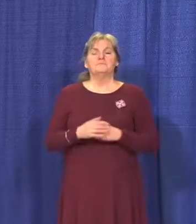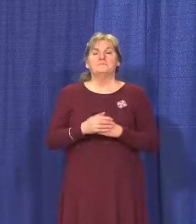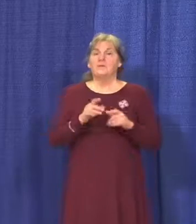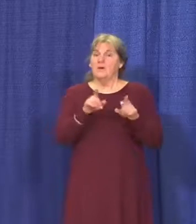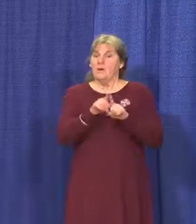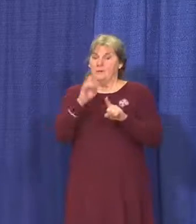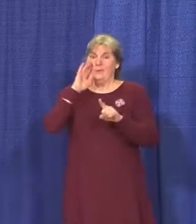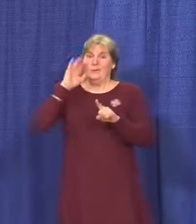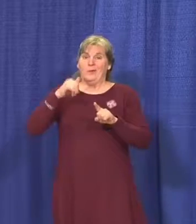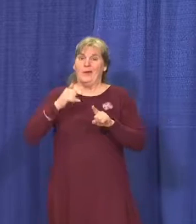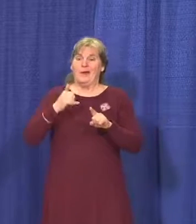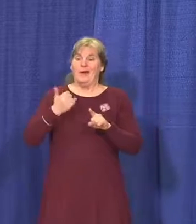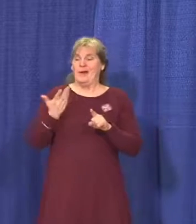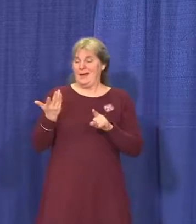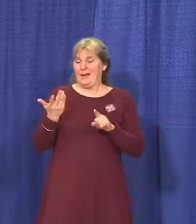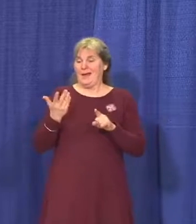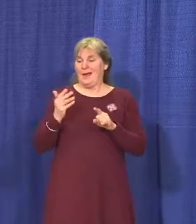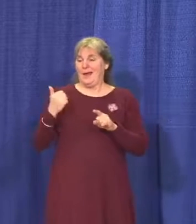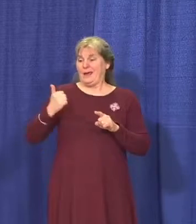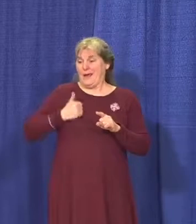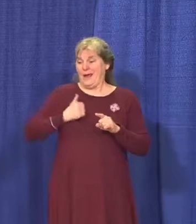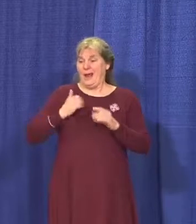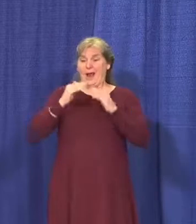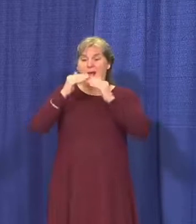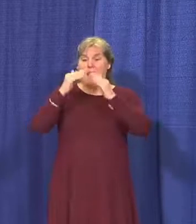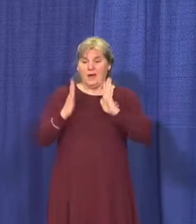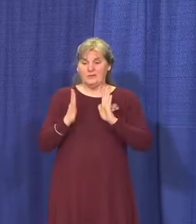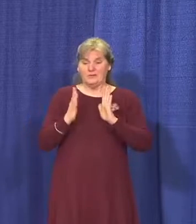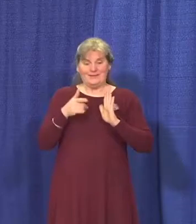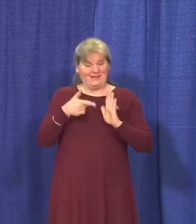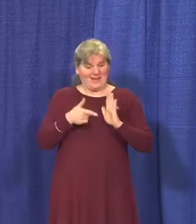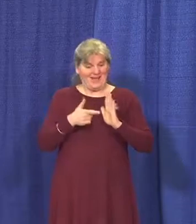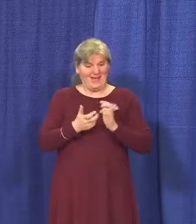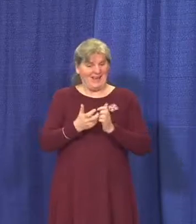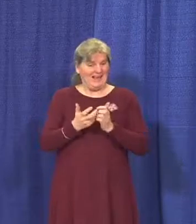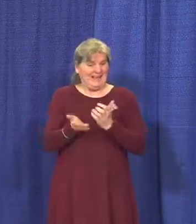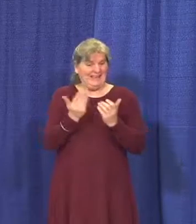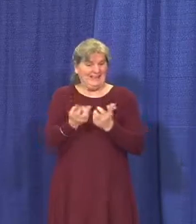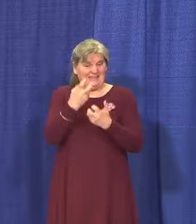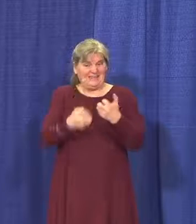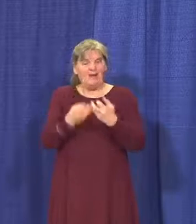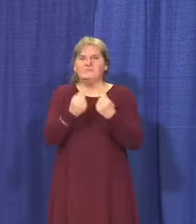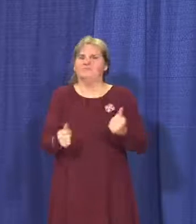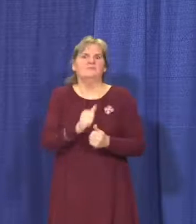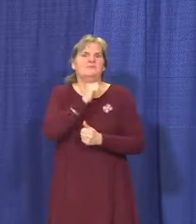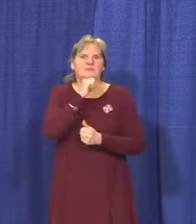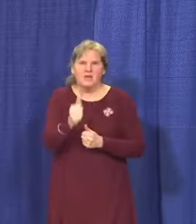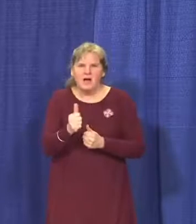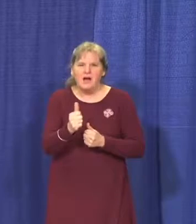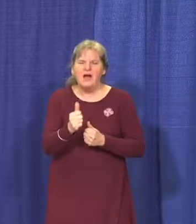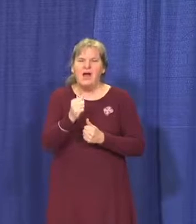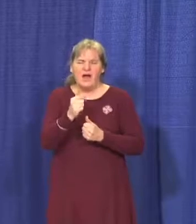We also know that Canada's housing challenges are complex. Solutions to those housing challenges must be tailored to